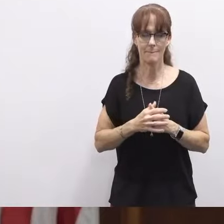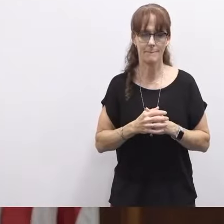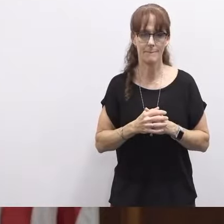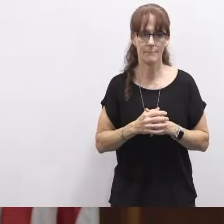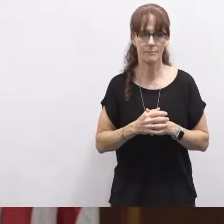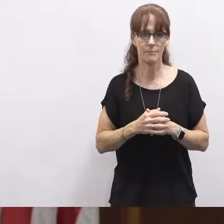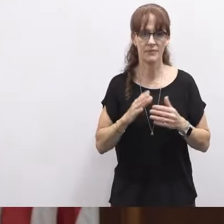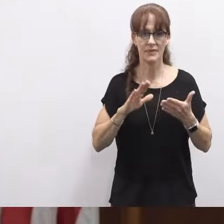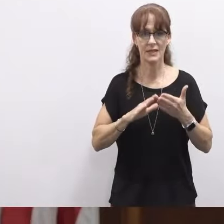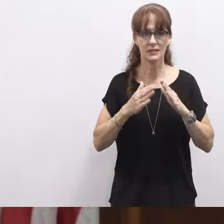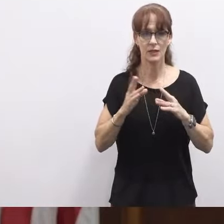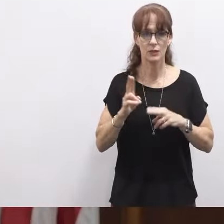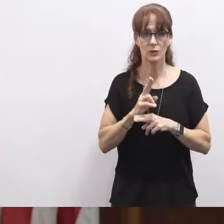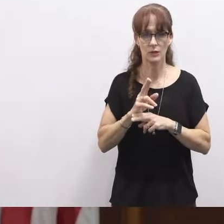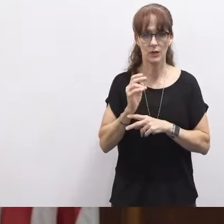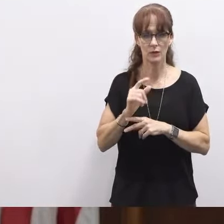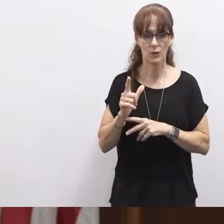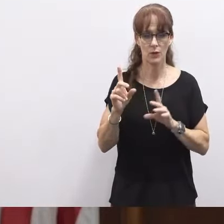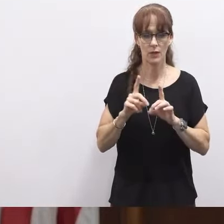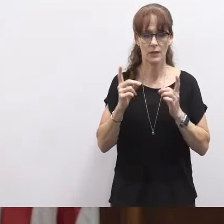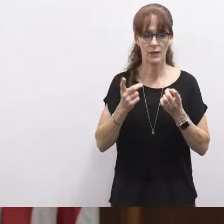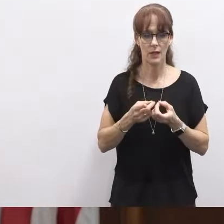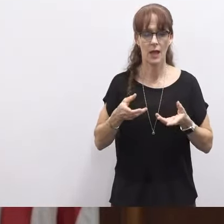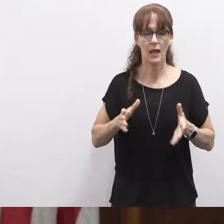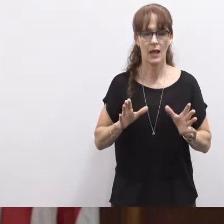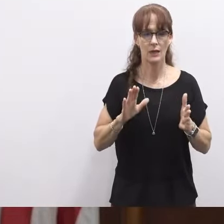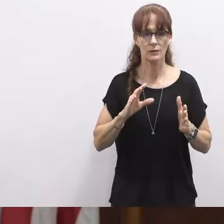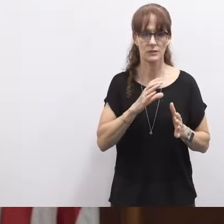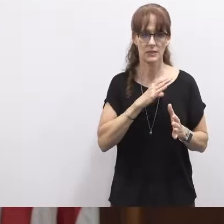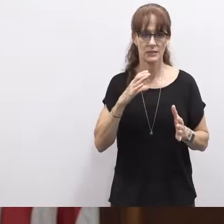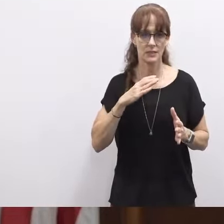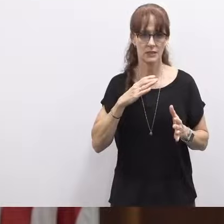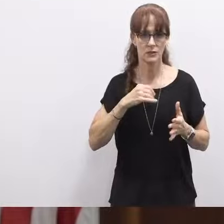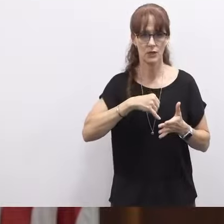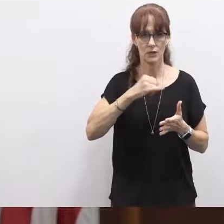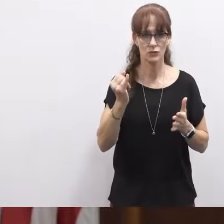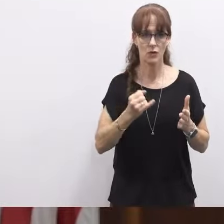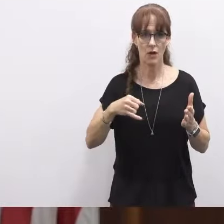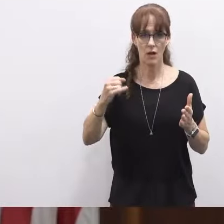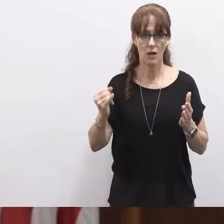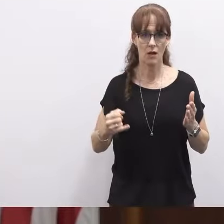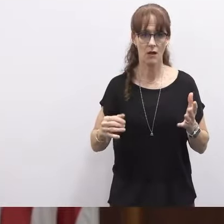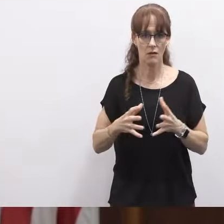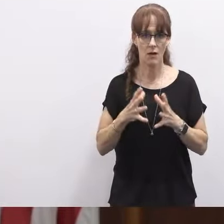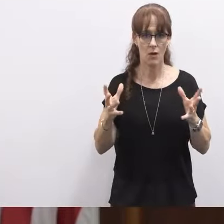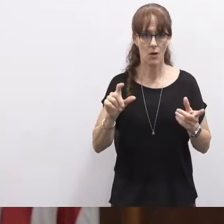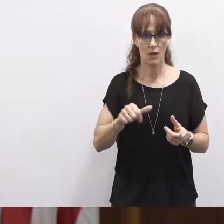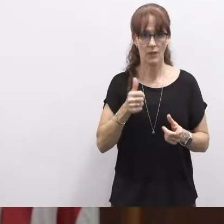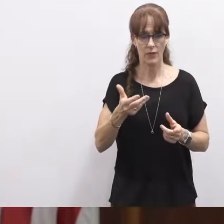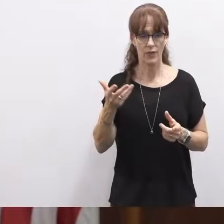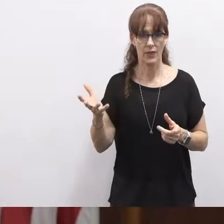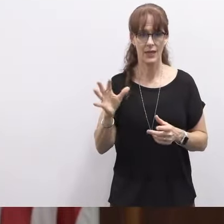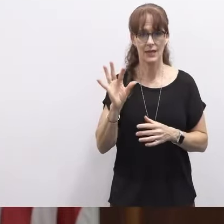The city's using a tool in their redistricting that allows citizens to draw their own lines. And they have a whole nother thing 'cause there's nine folks.